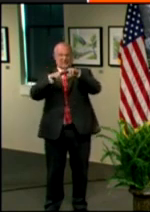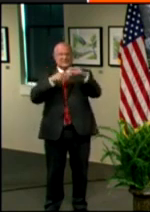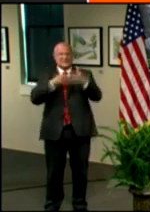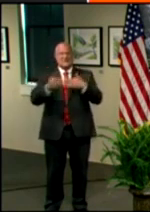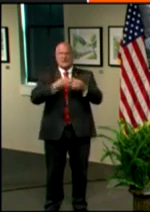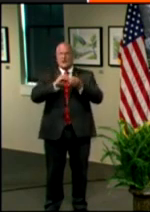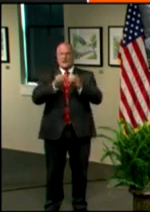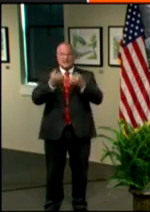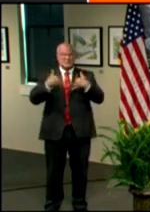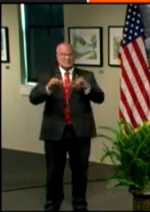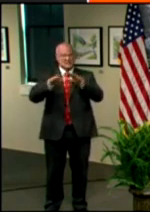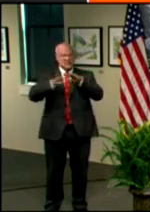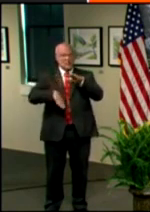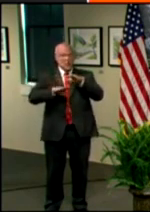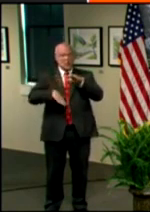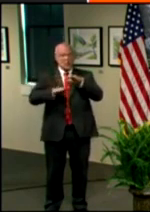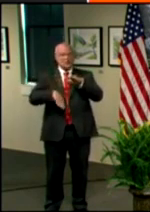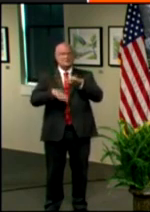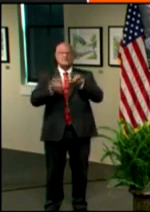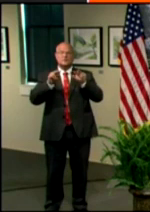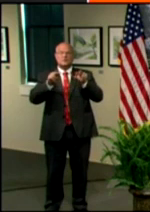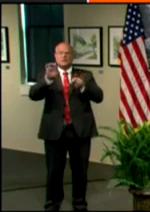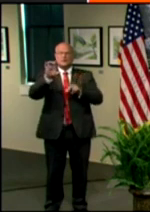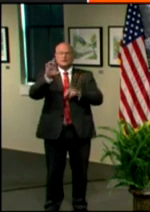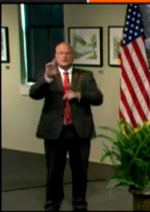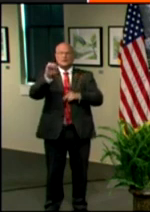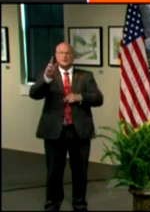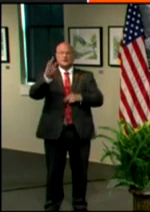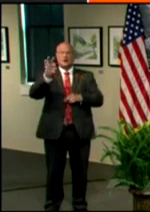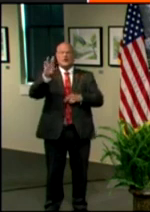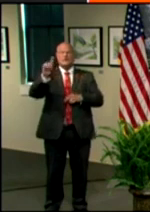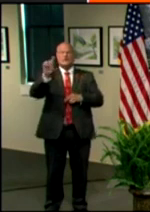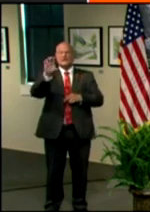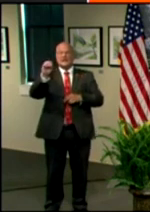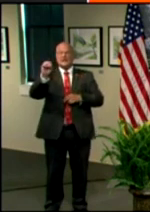CARROLL COUNTY GOING ACROSS THE NORTHERN PART THAT THE 57%